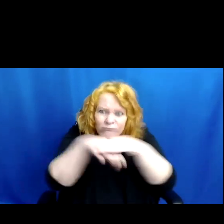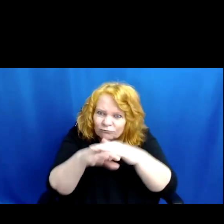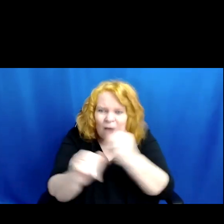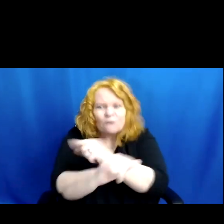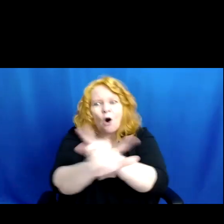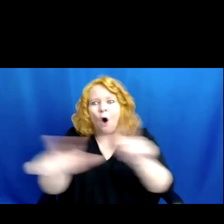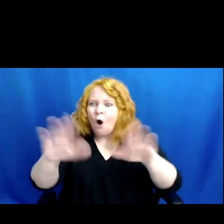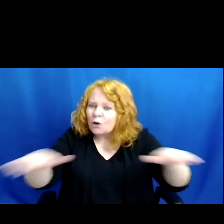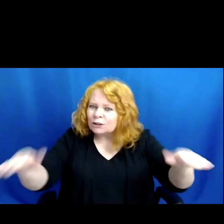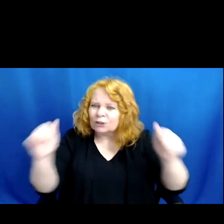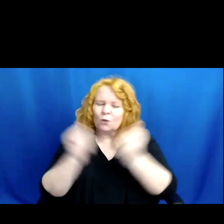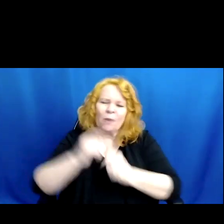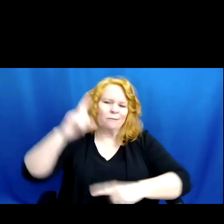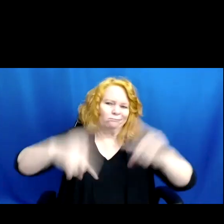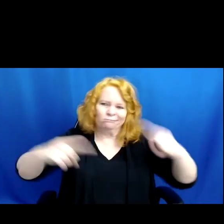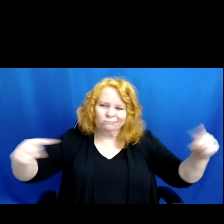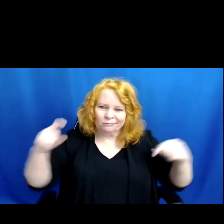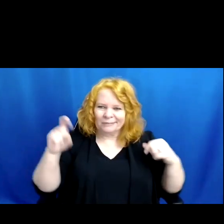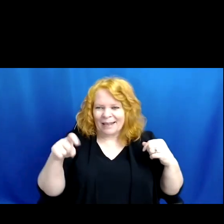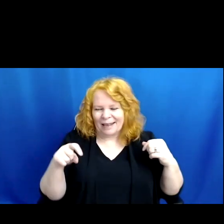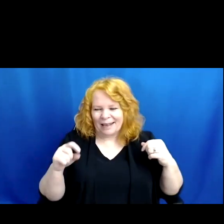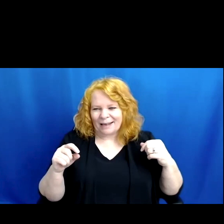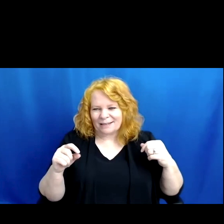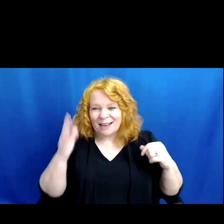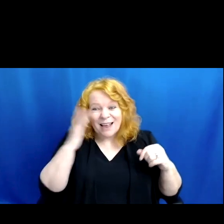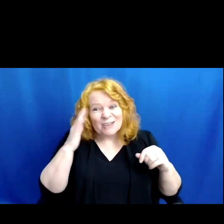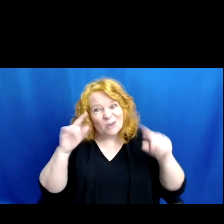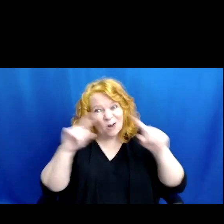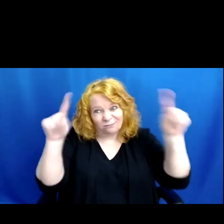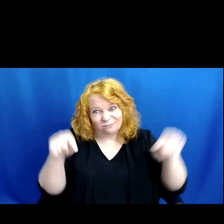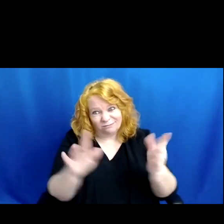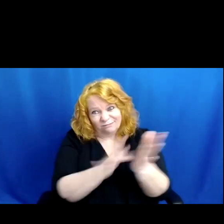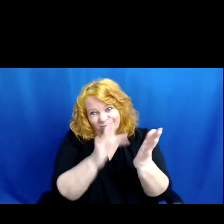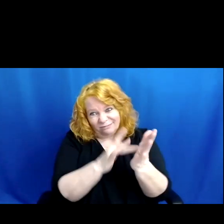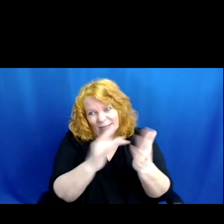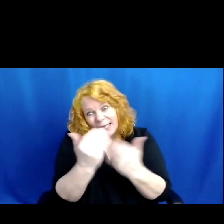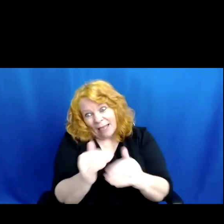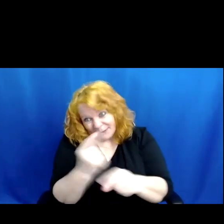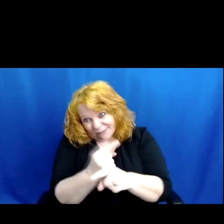On screen that is quite tricky to do, there are limitations, but I want to give you the